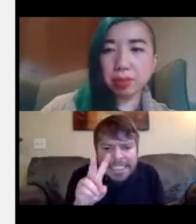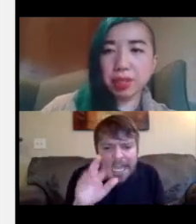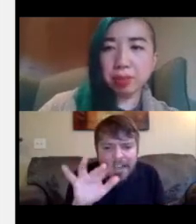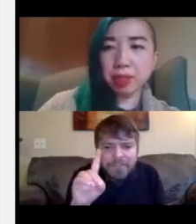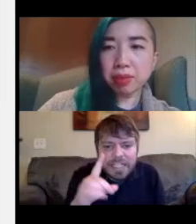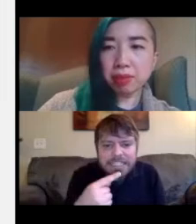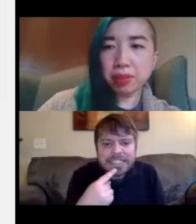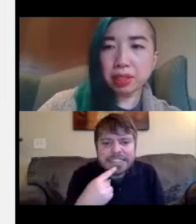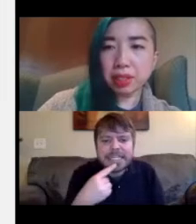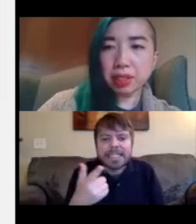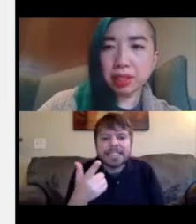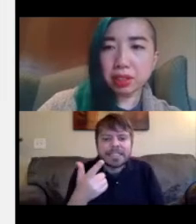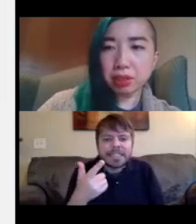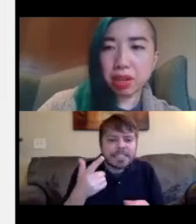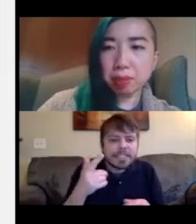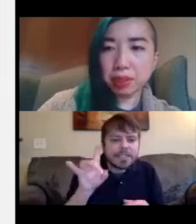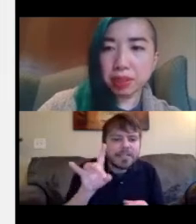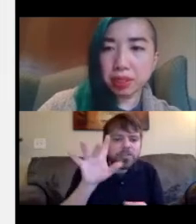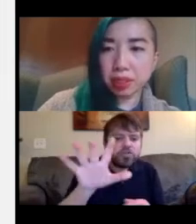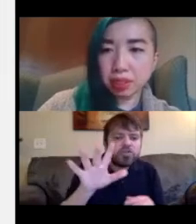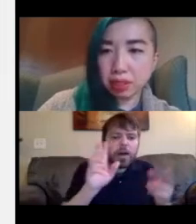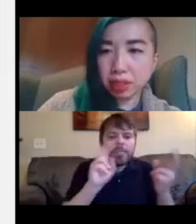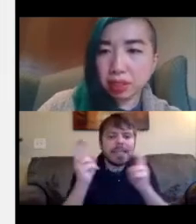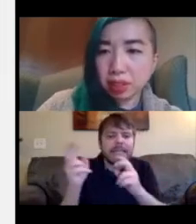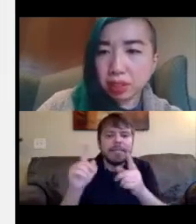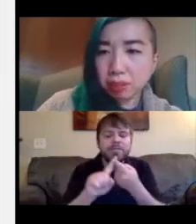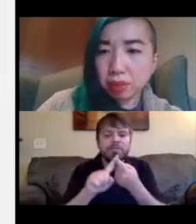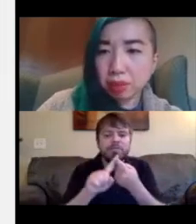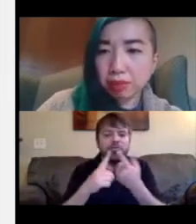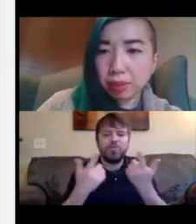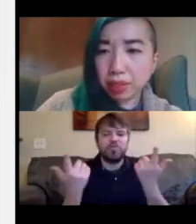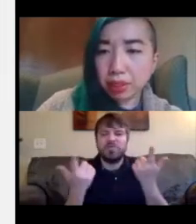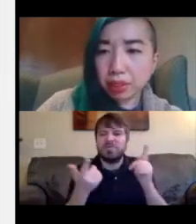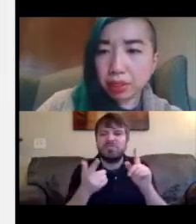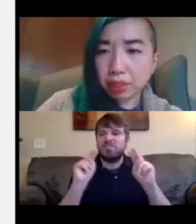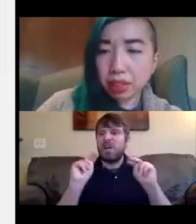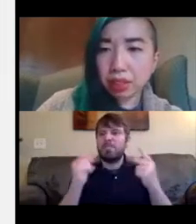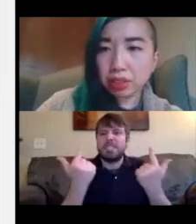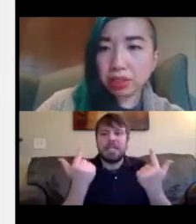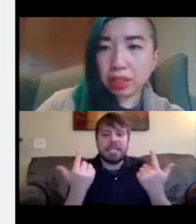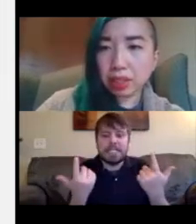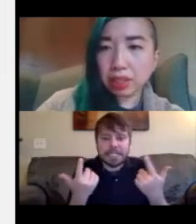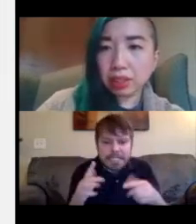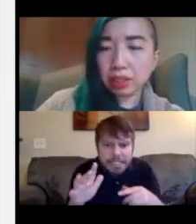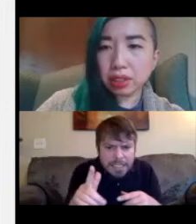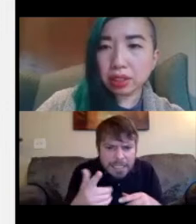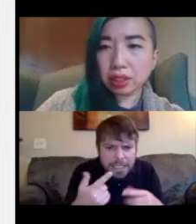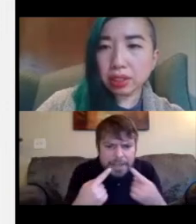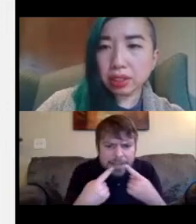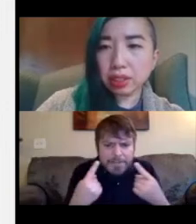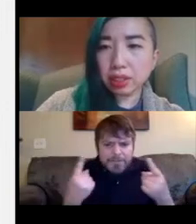names and references to obsolete but famous psychological techniques suggests an insecurity,